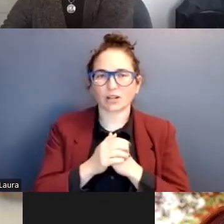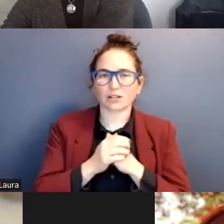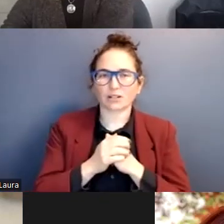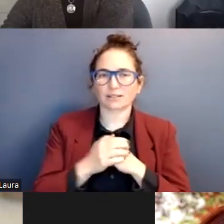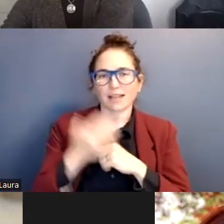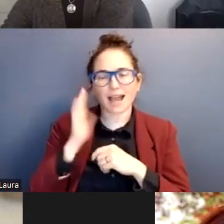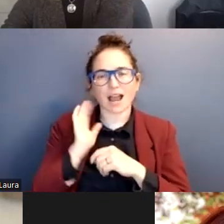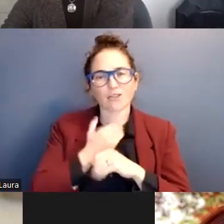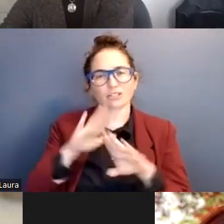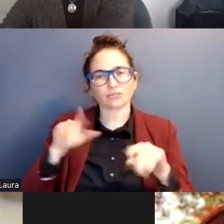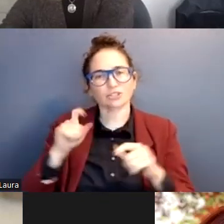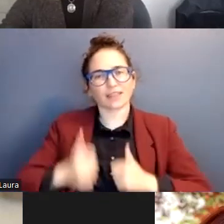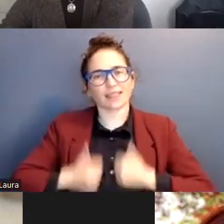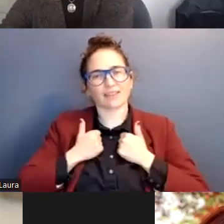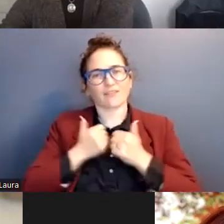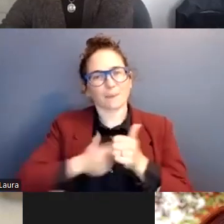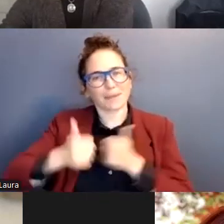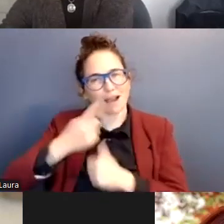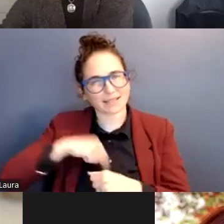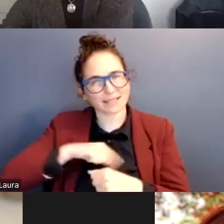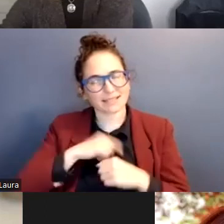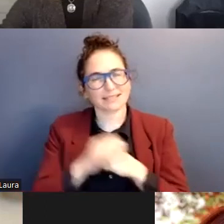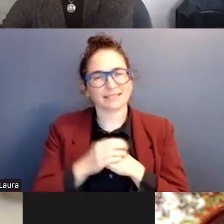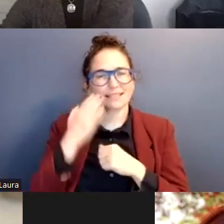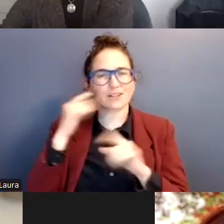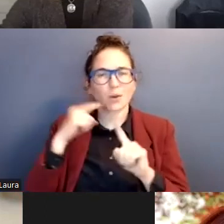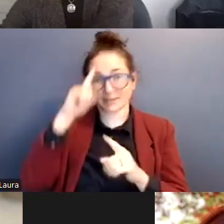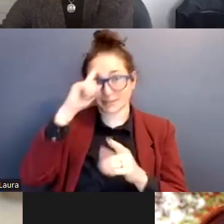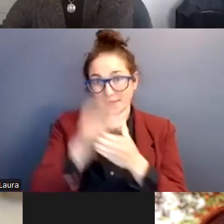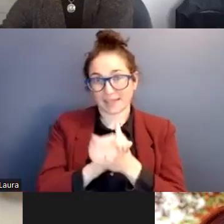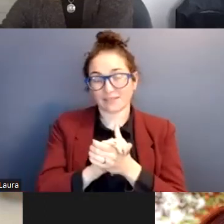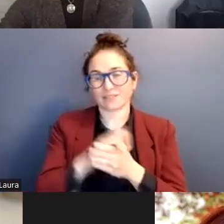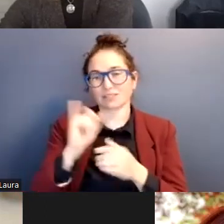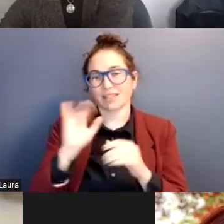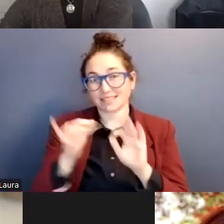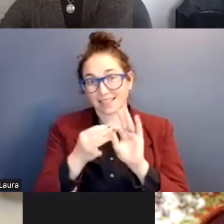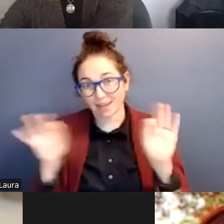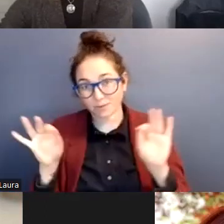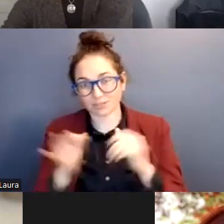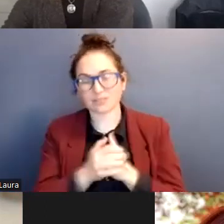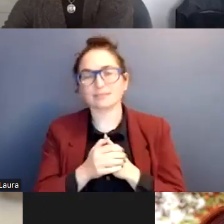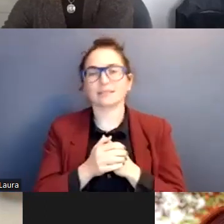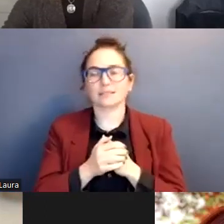depth. So not only is it a belief, it is the language and so we have to figure out how we